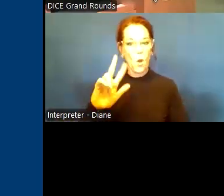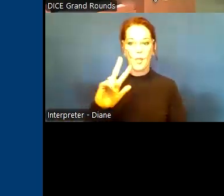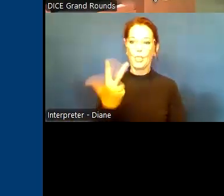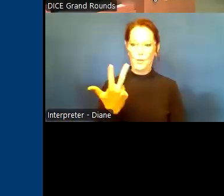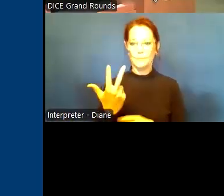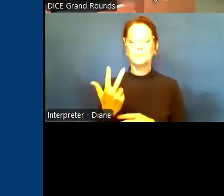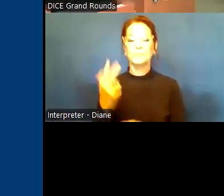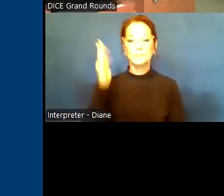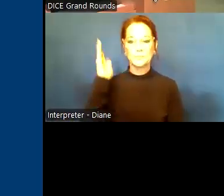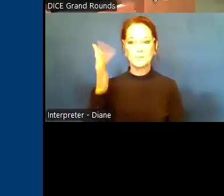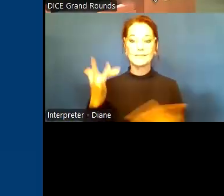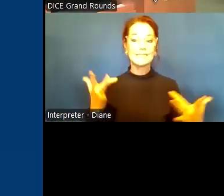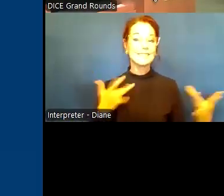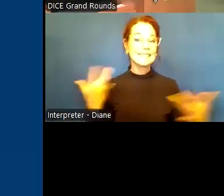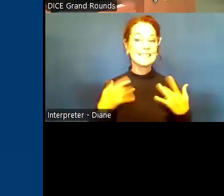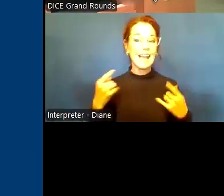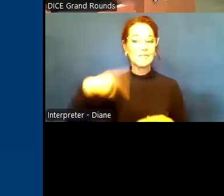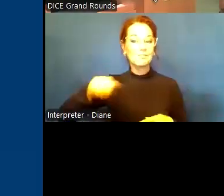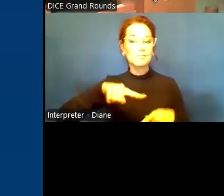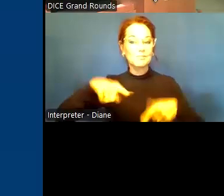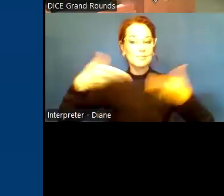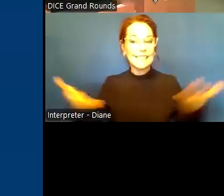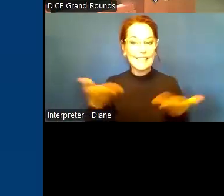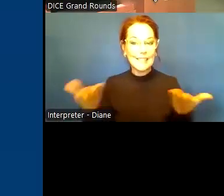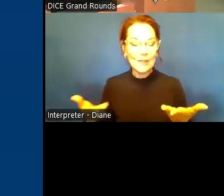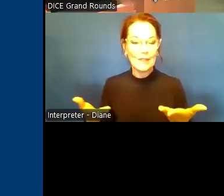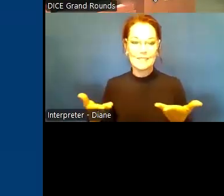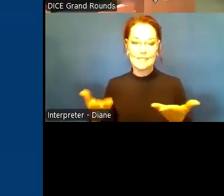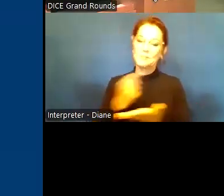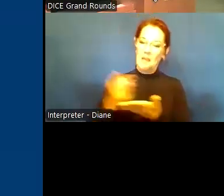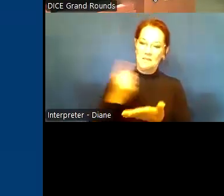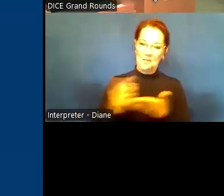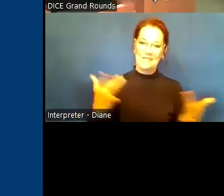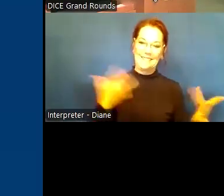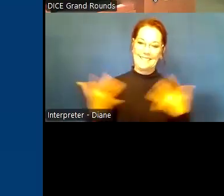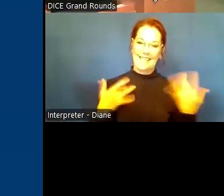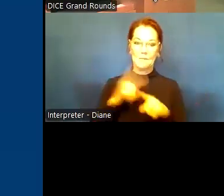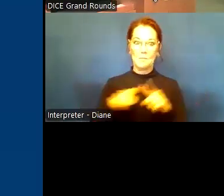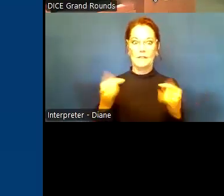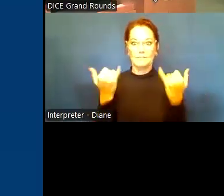to have you all with us today as we are every week um but we are excited to have